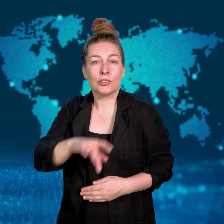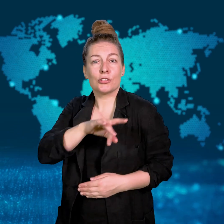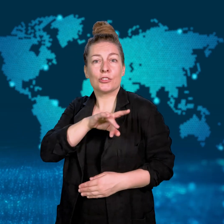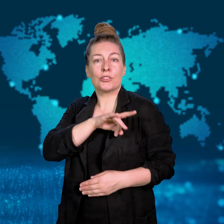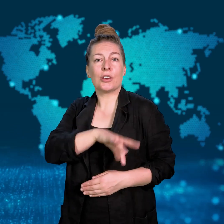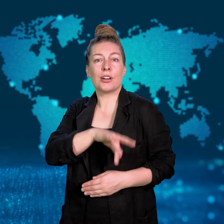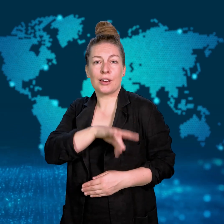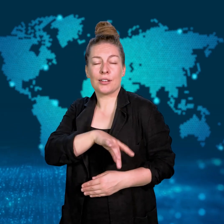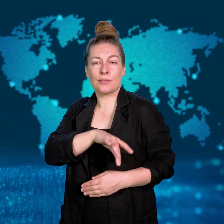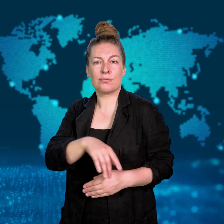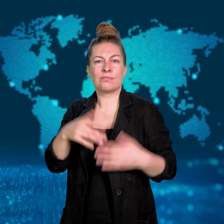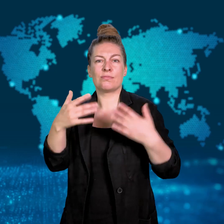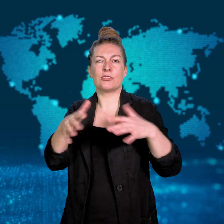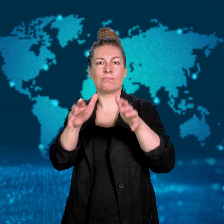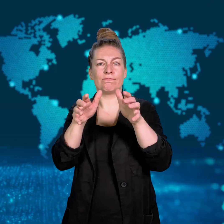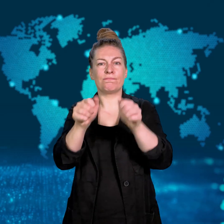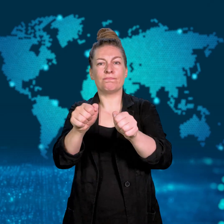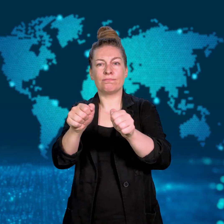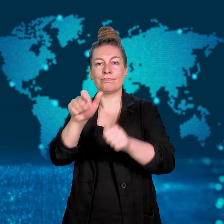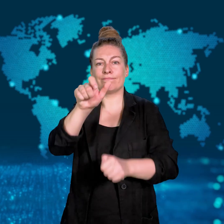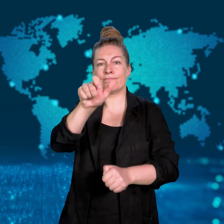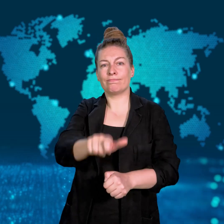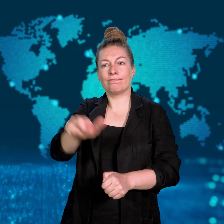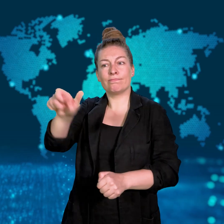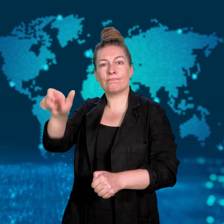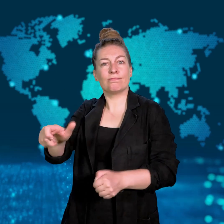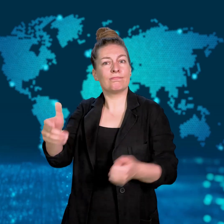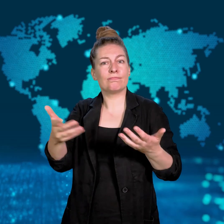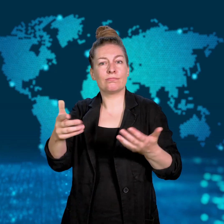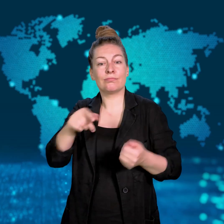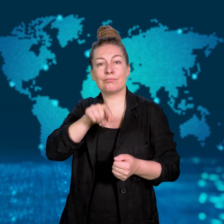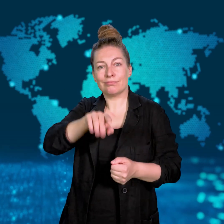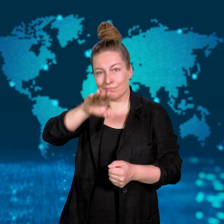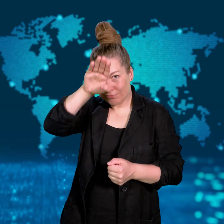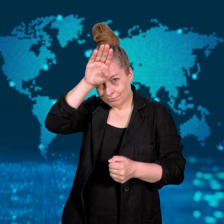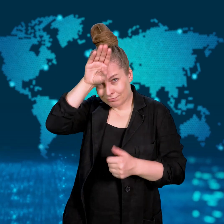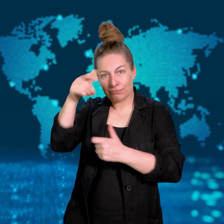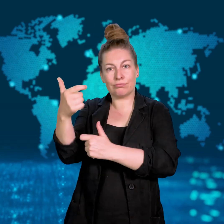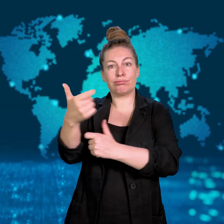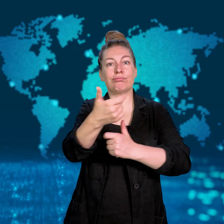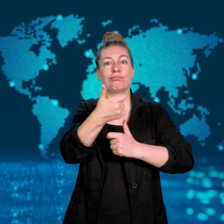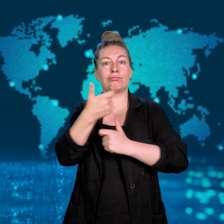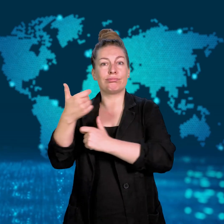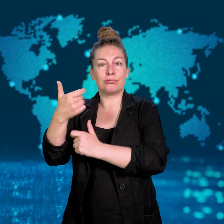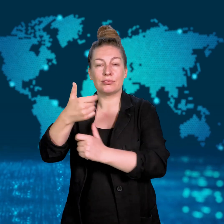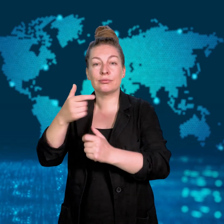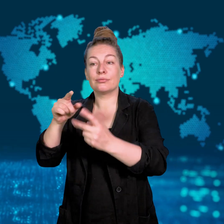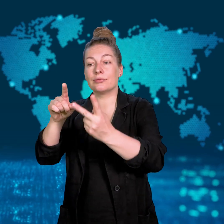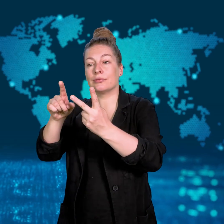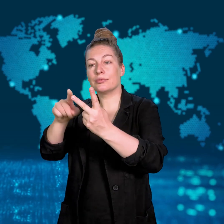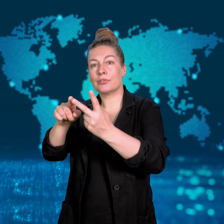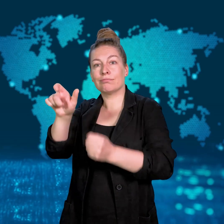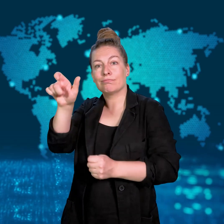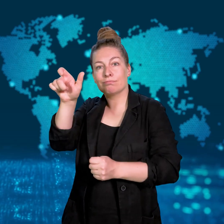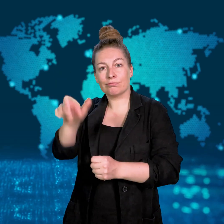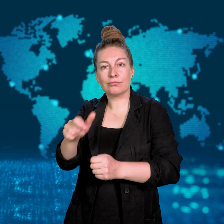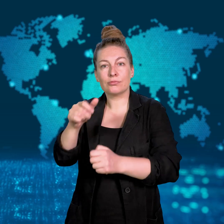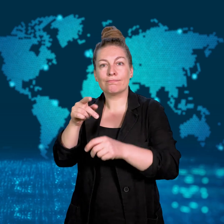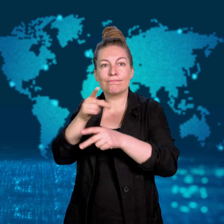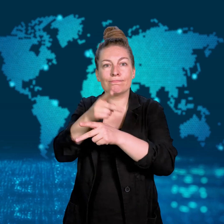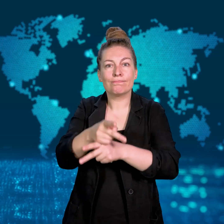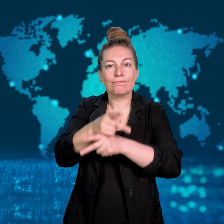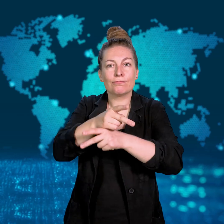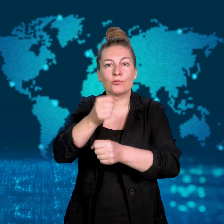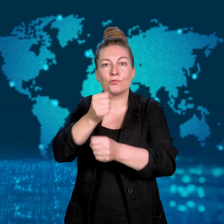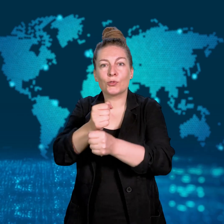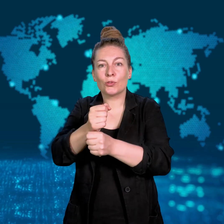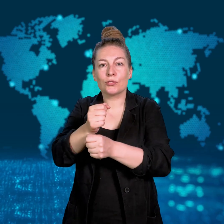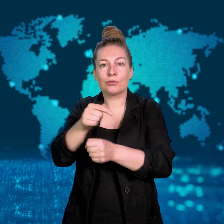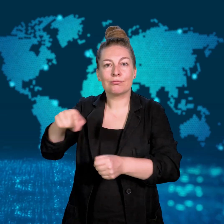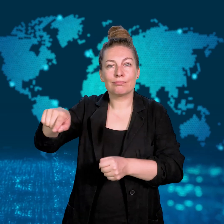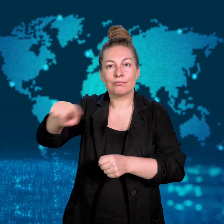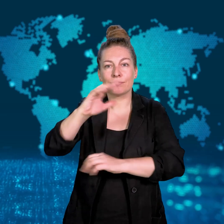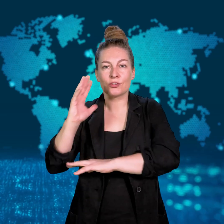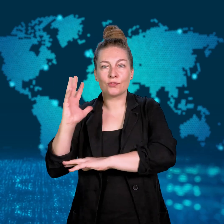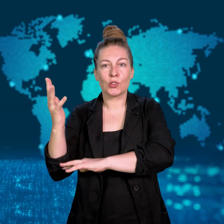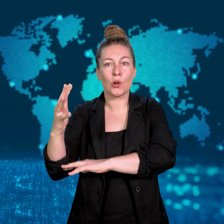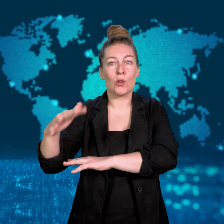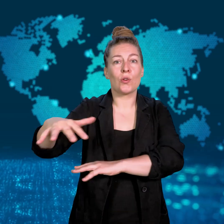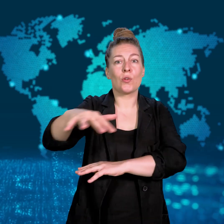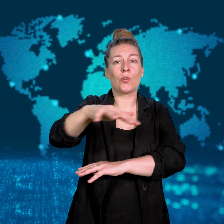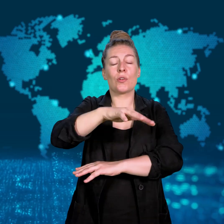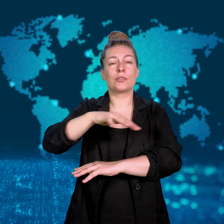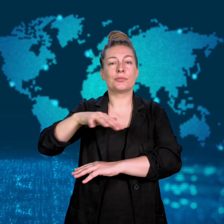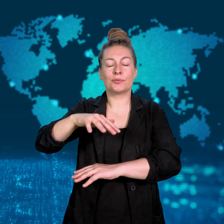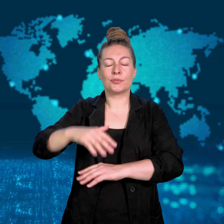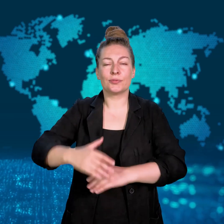Firefighter and ex-forestry arrested